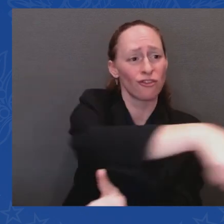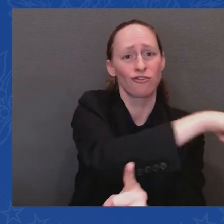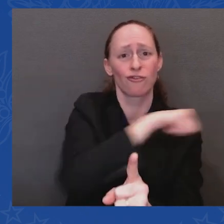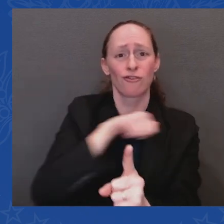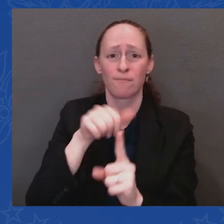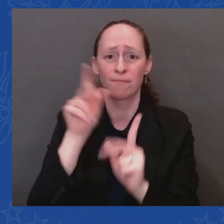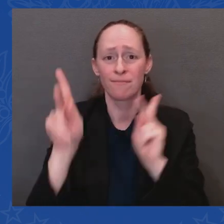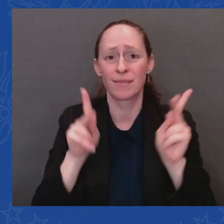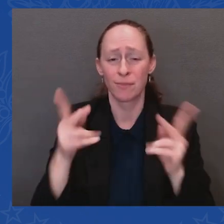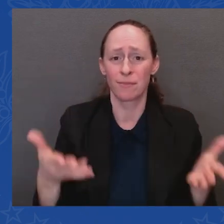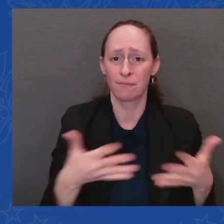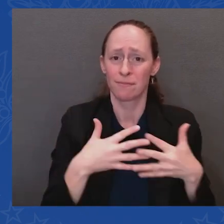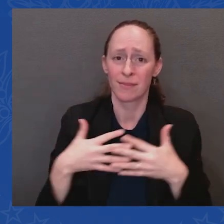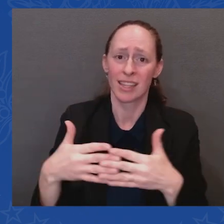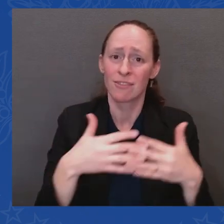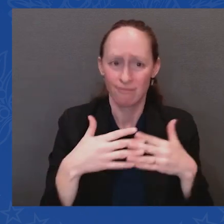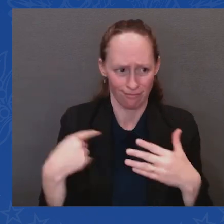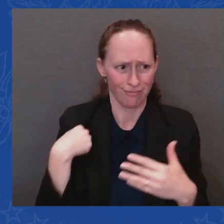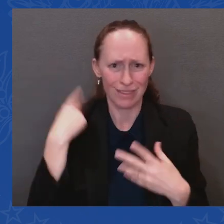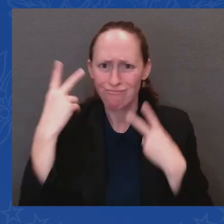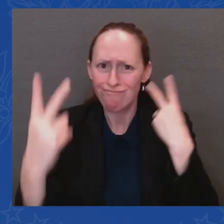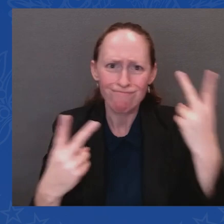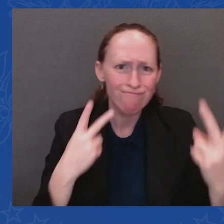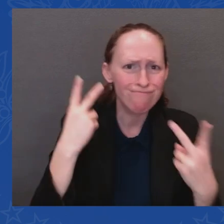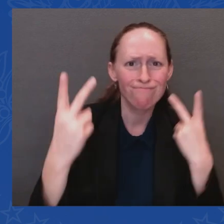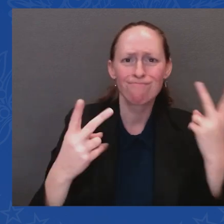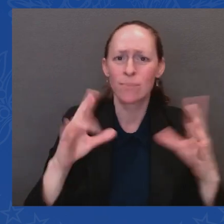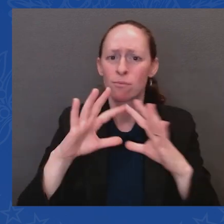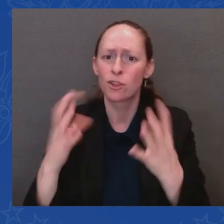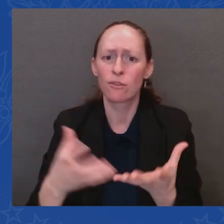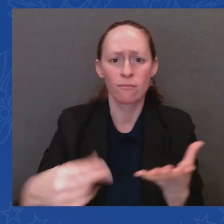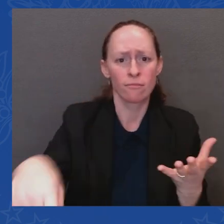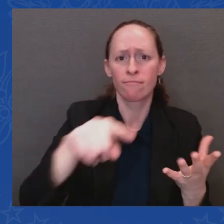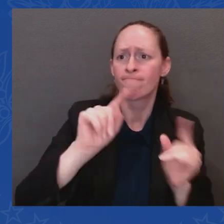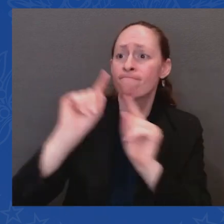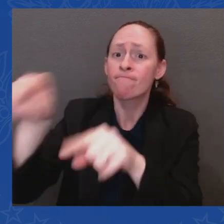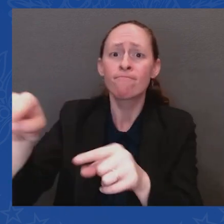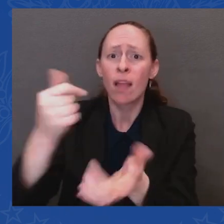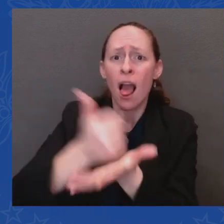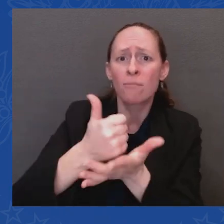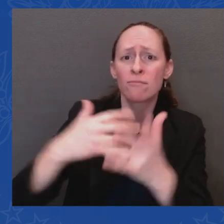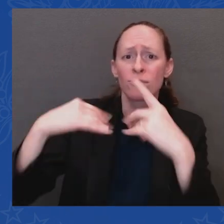when our troops continue to stand with our allies against the forces of tyranny and terrorism.